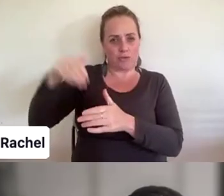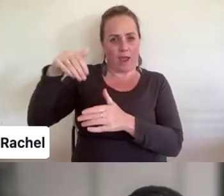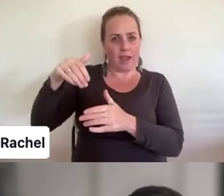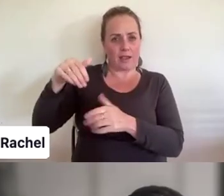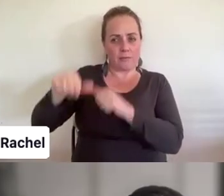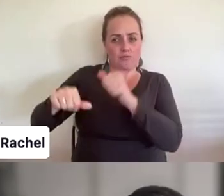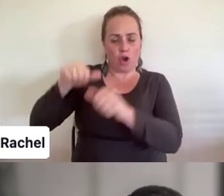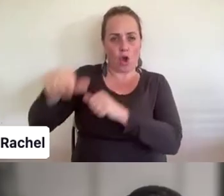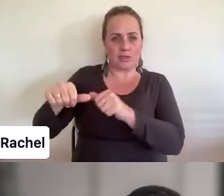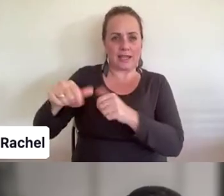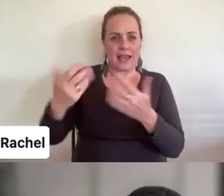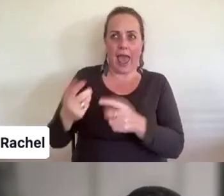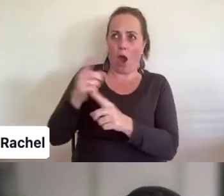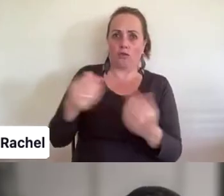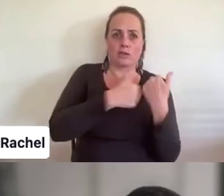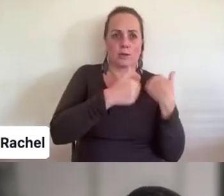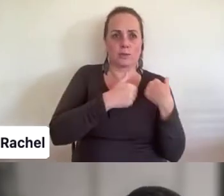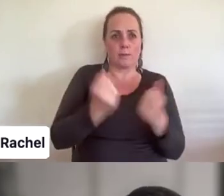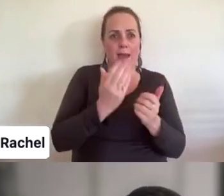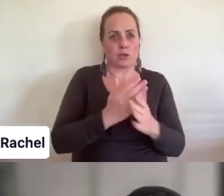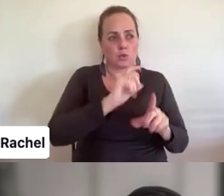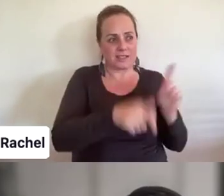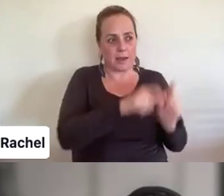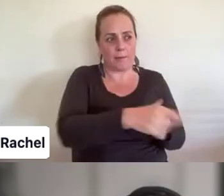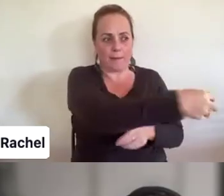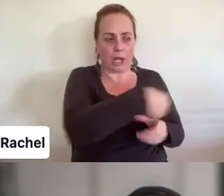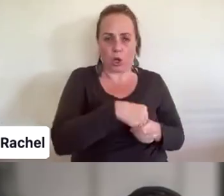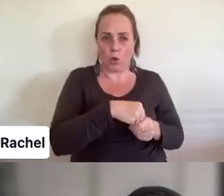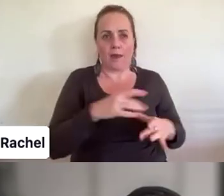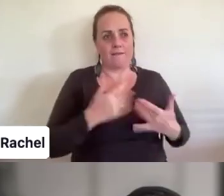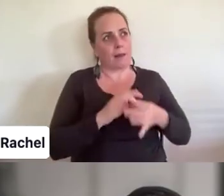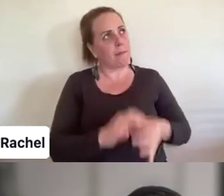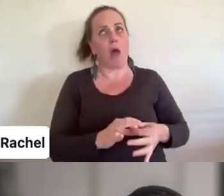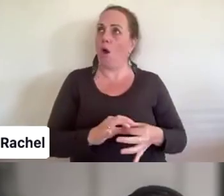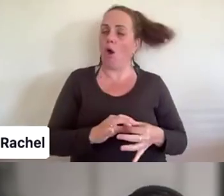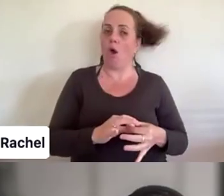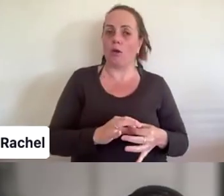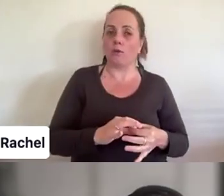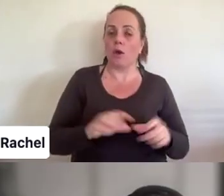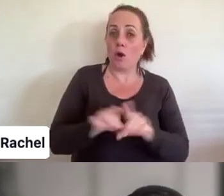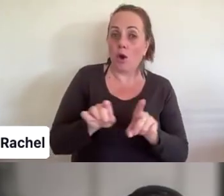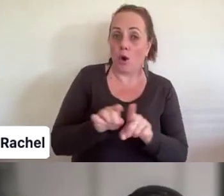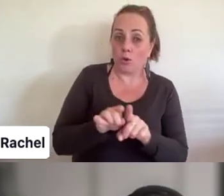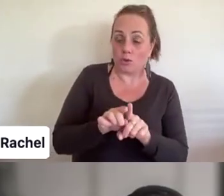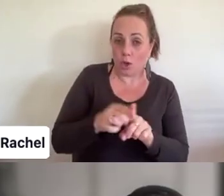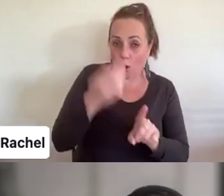and belonging for disabled people? And similarly to Mojo, can I please remind you all to say your